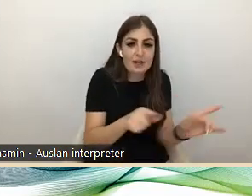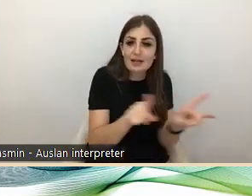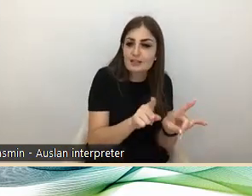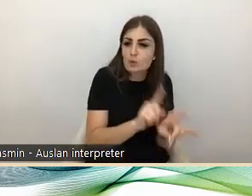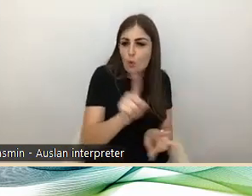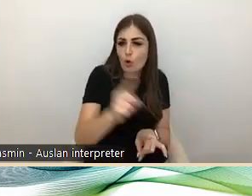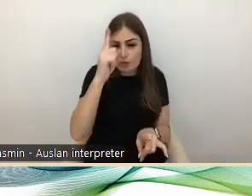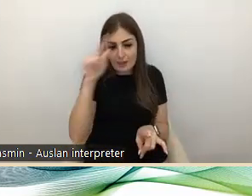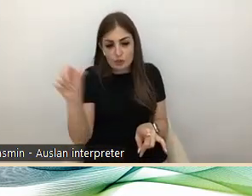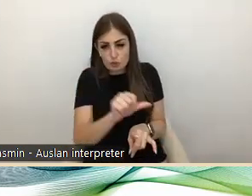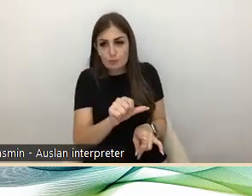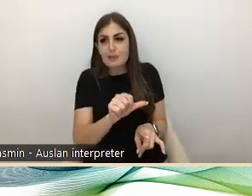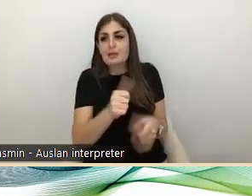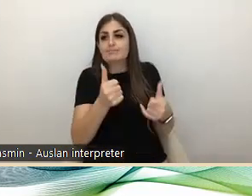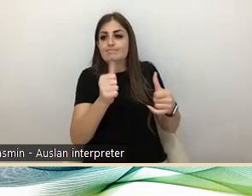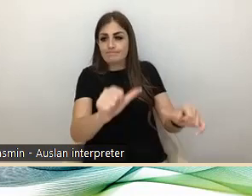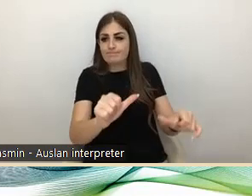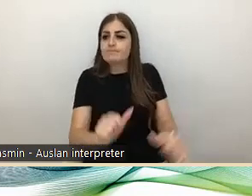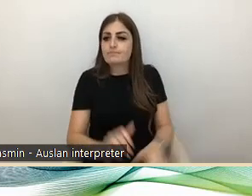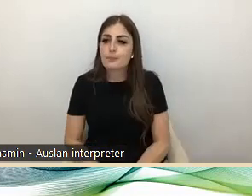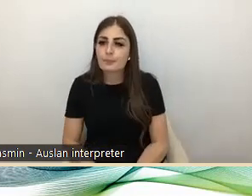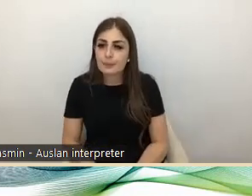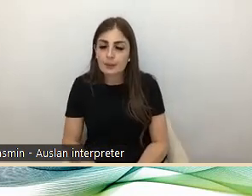should be done to resolve the matter.